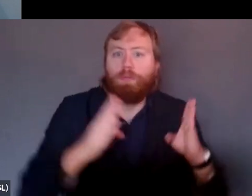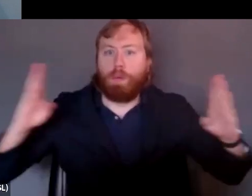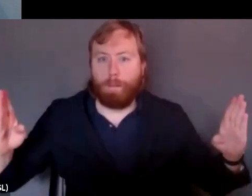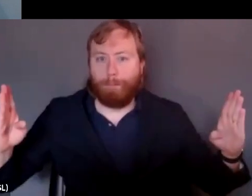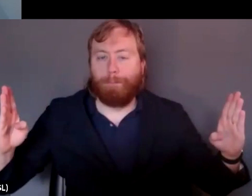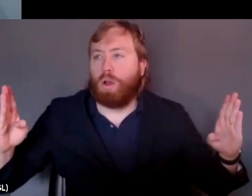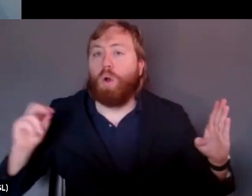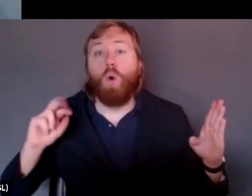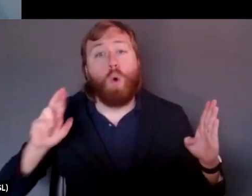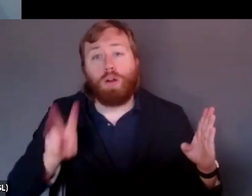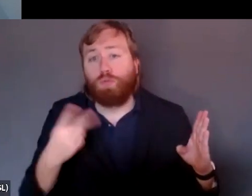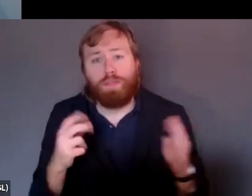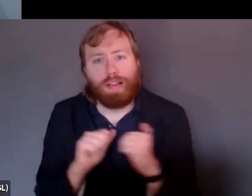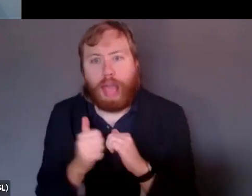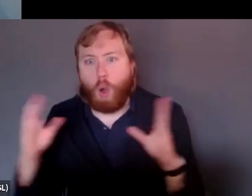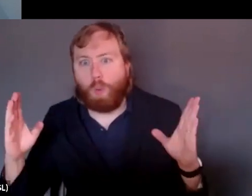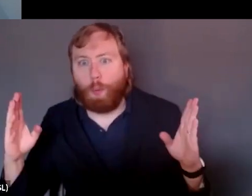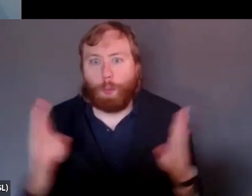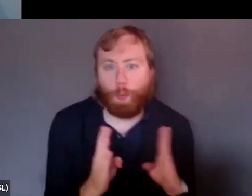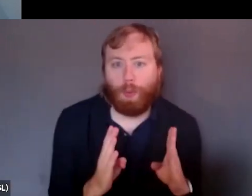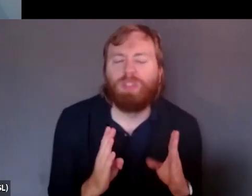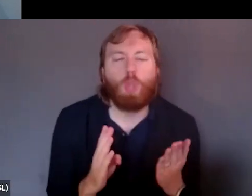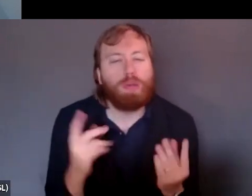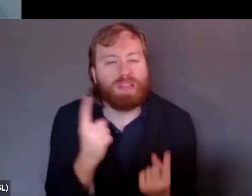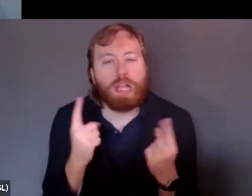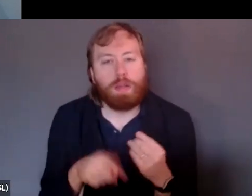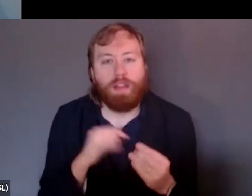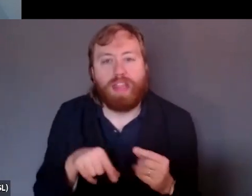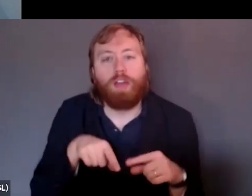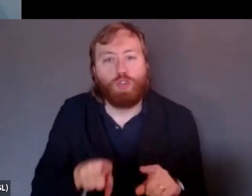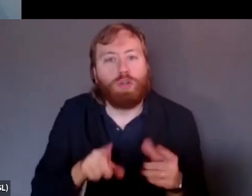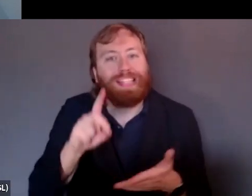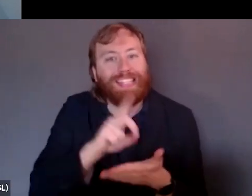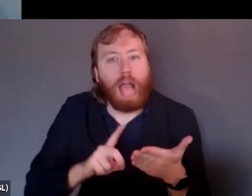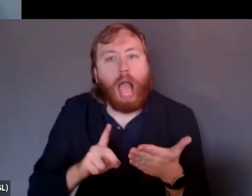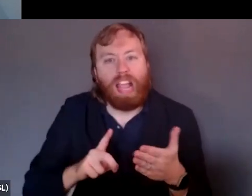and the team gives some collaborative thought to that during the design phase of how should this flow.